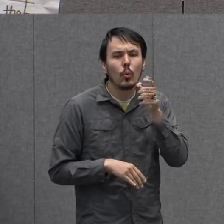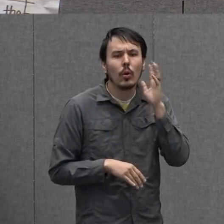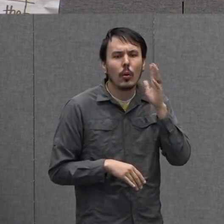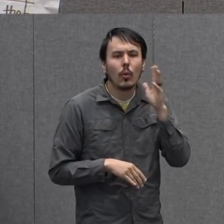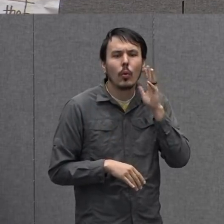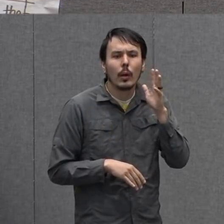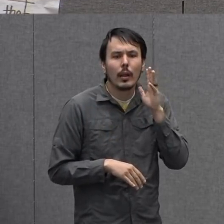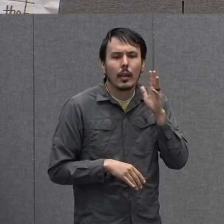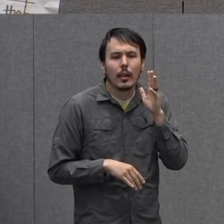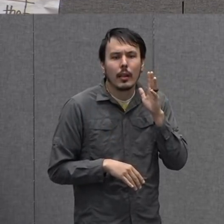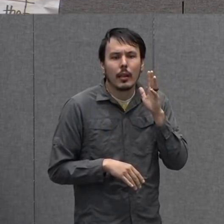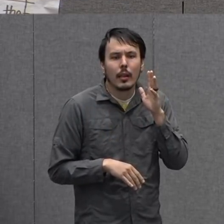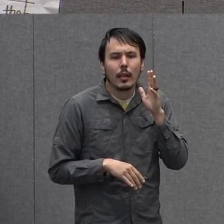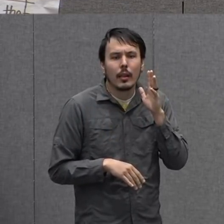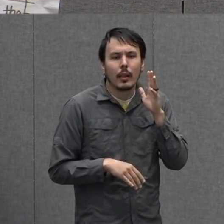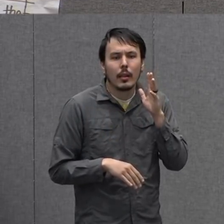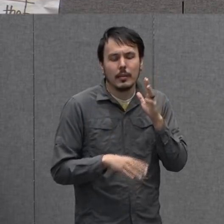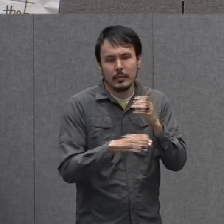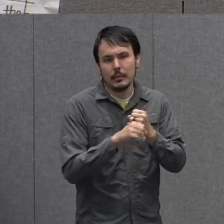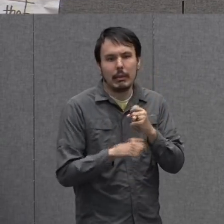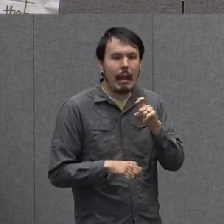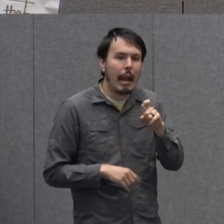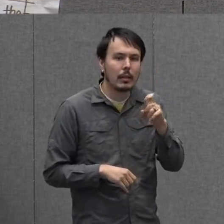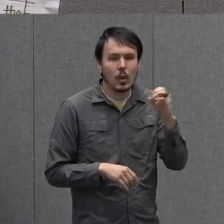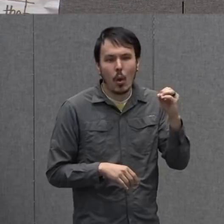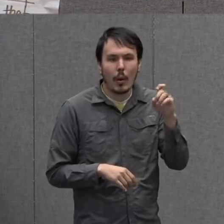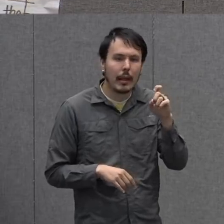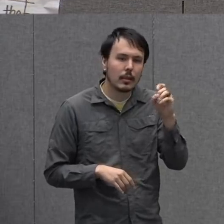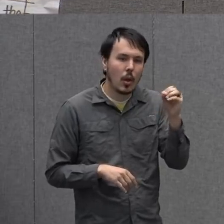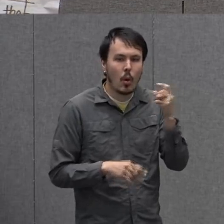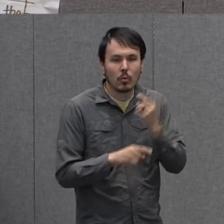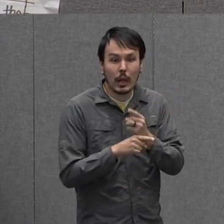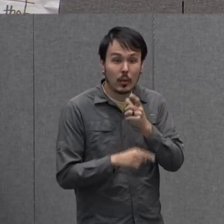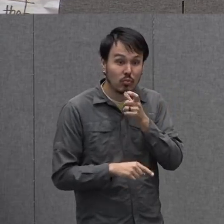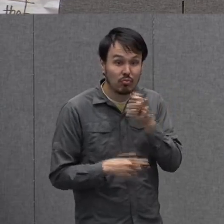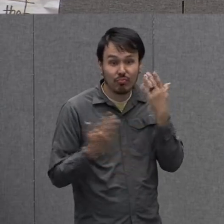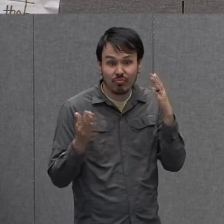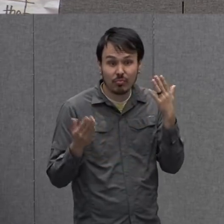that number of Xs or Os correctly, we could use a dice.